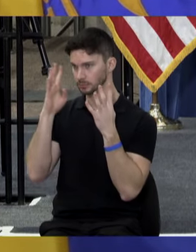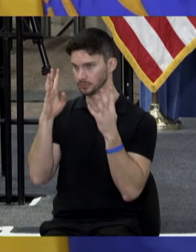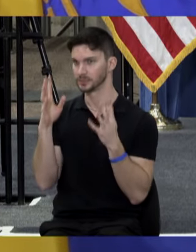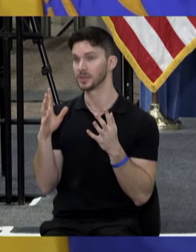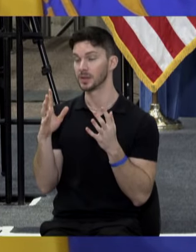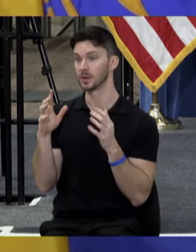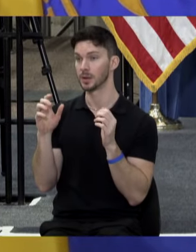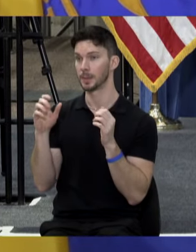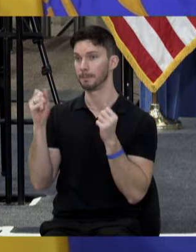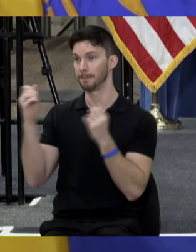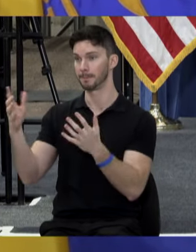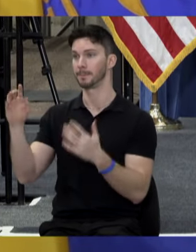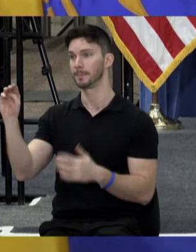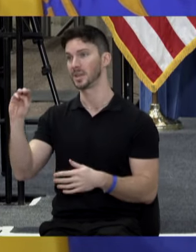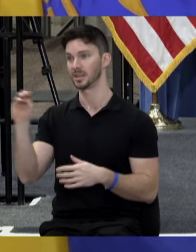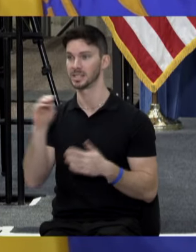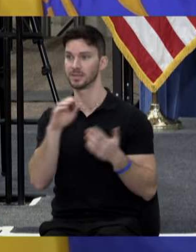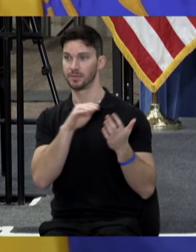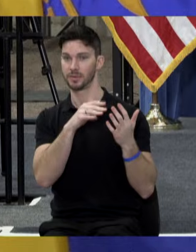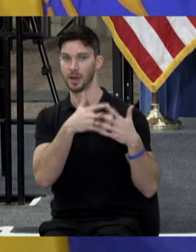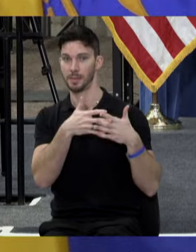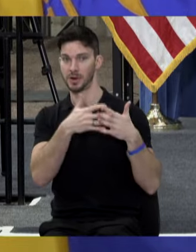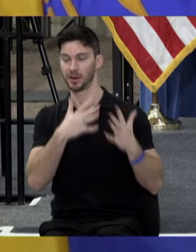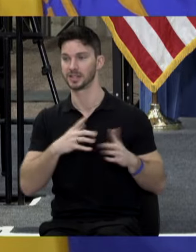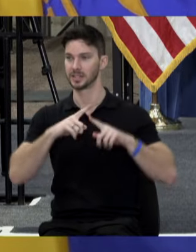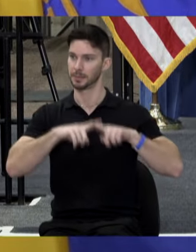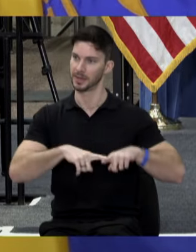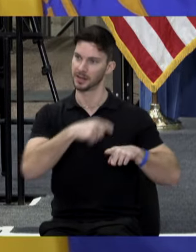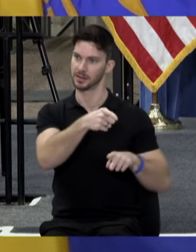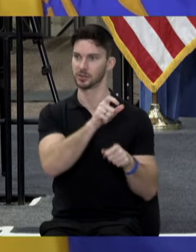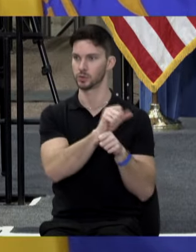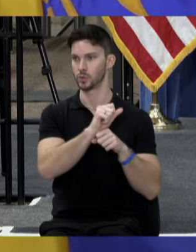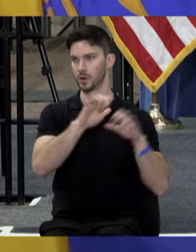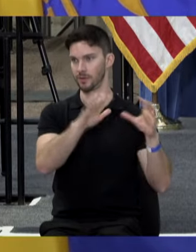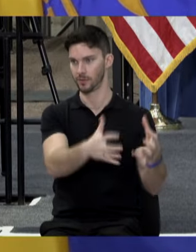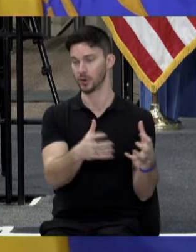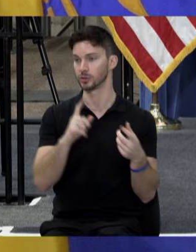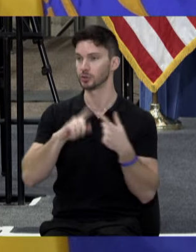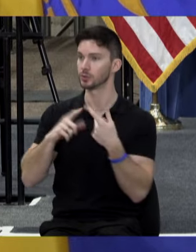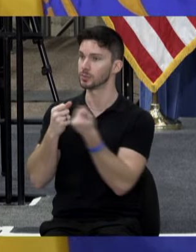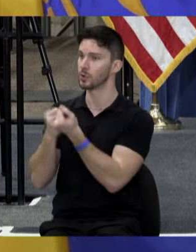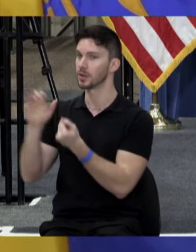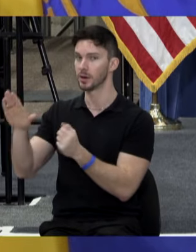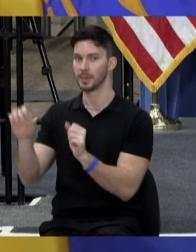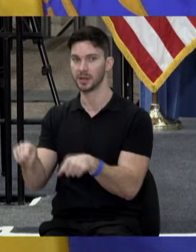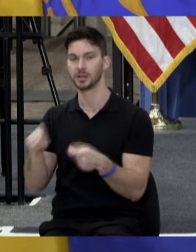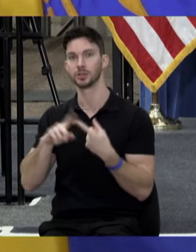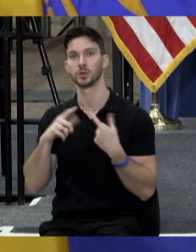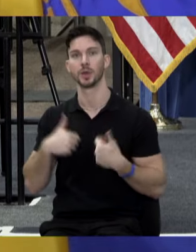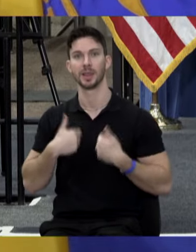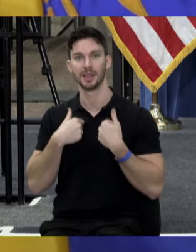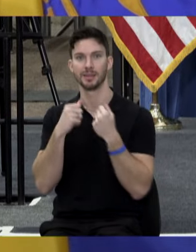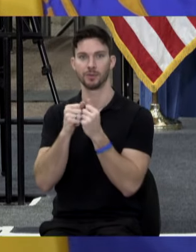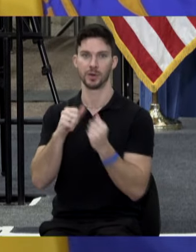this workforce every day to support their ability to live with dignity, independence, and safety.